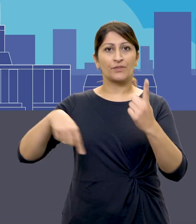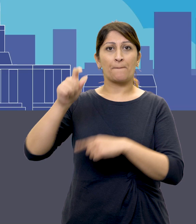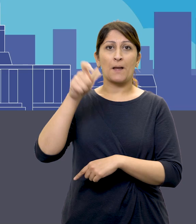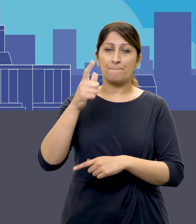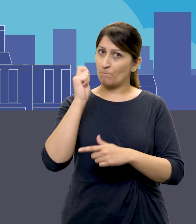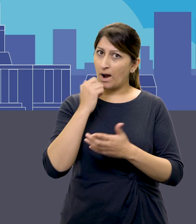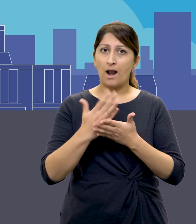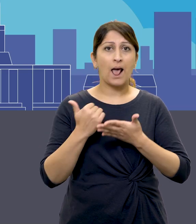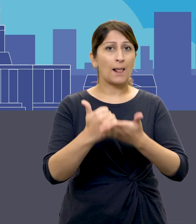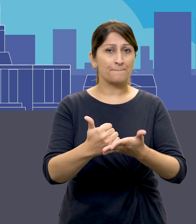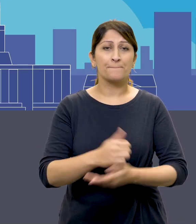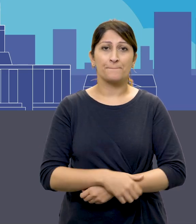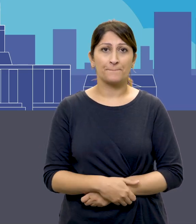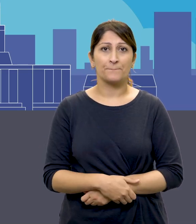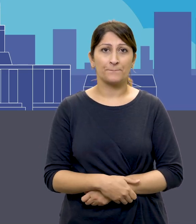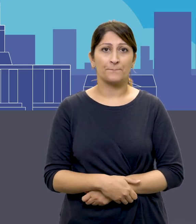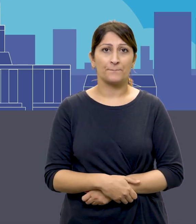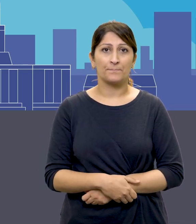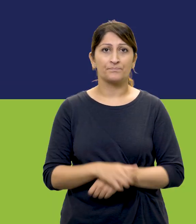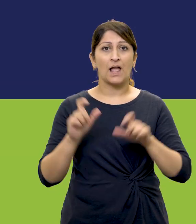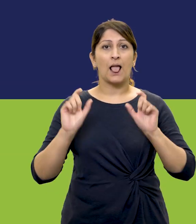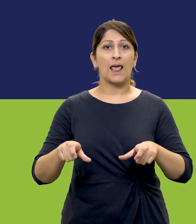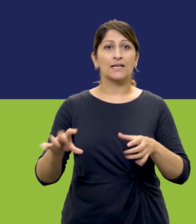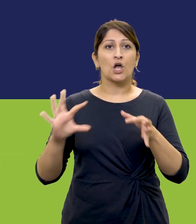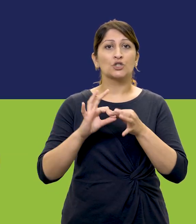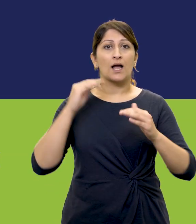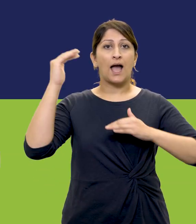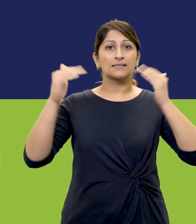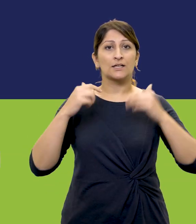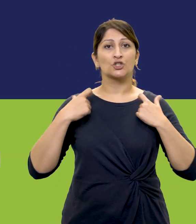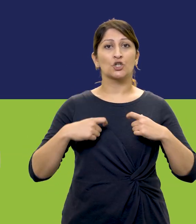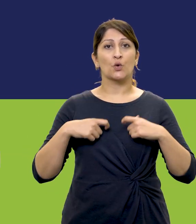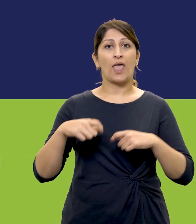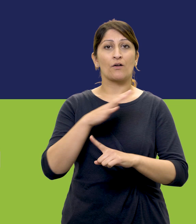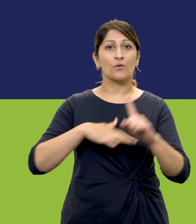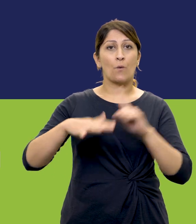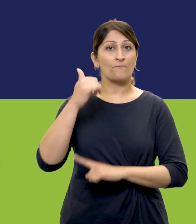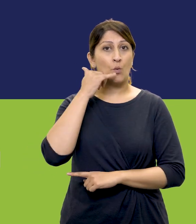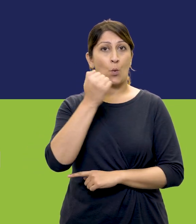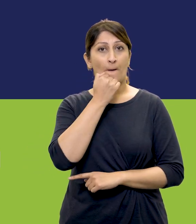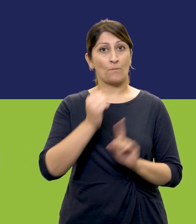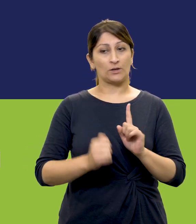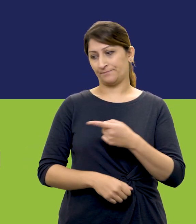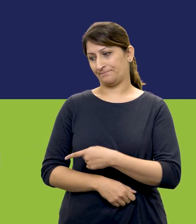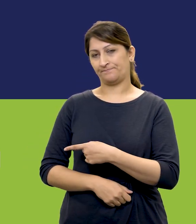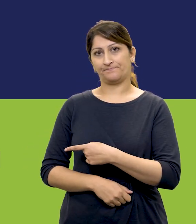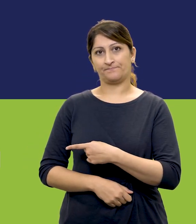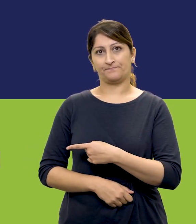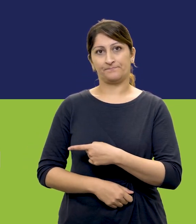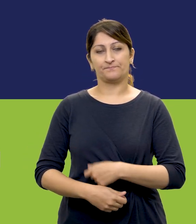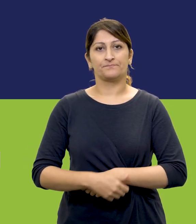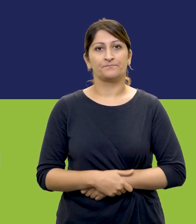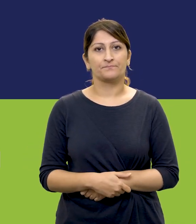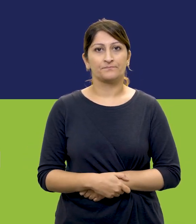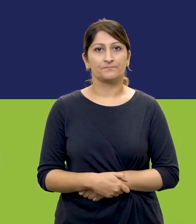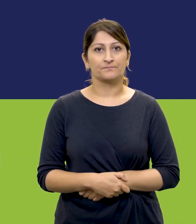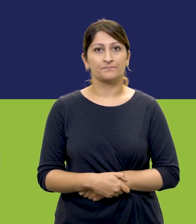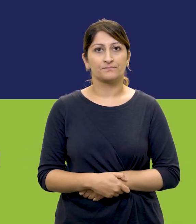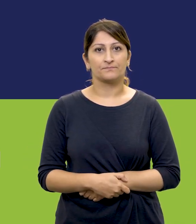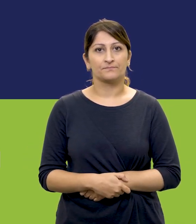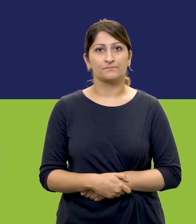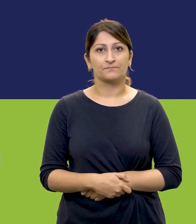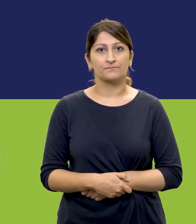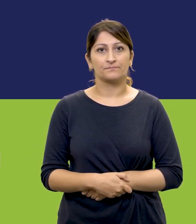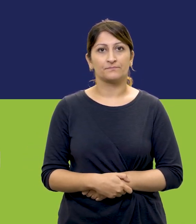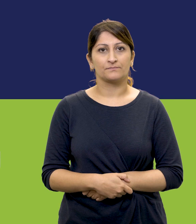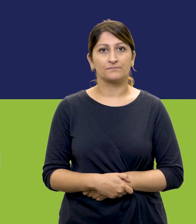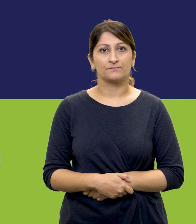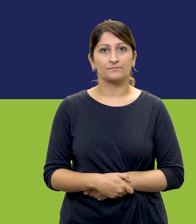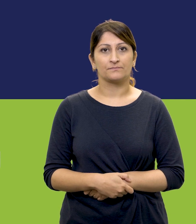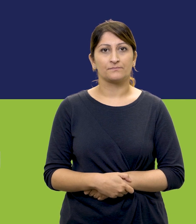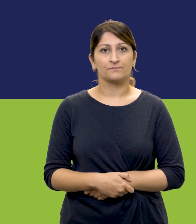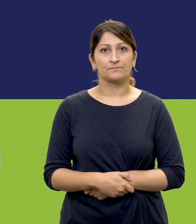There are people who can help. In Leeds, contact Adult Social Care by phone on 0113 222 4401.